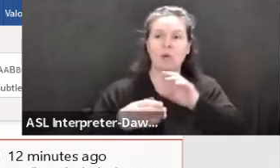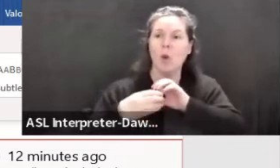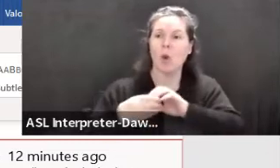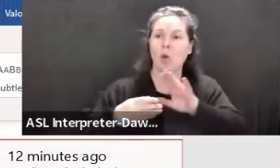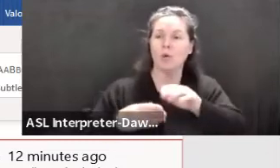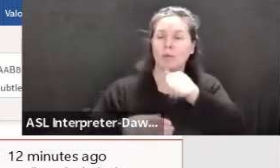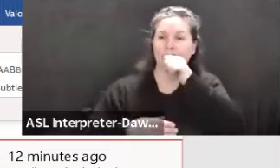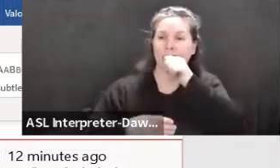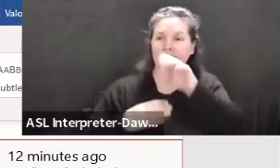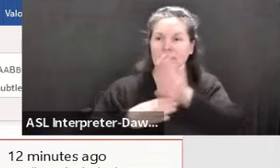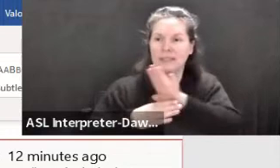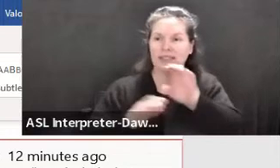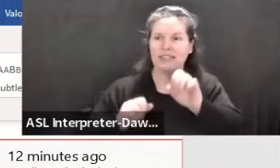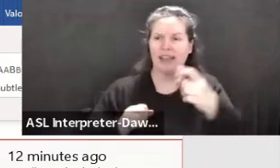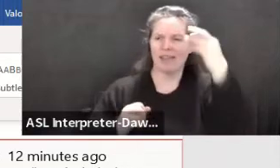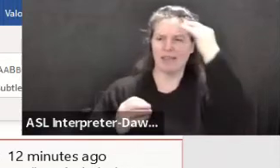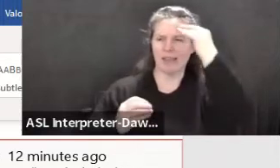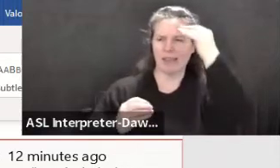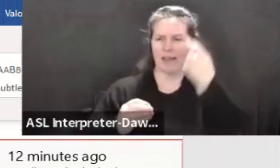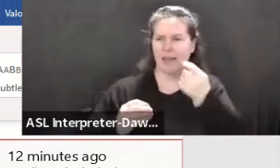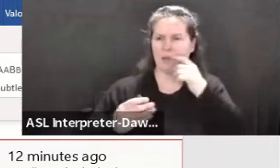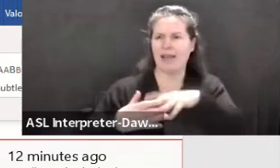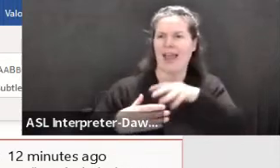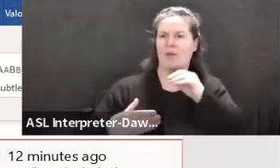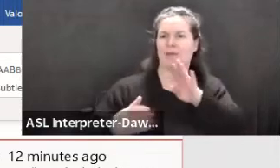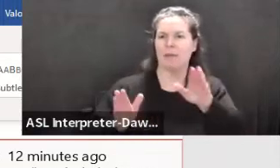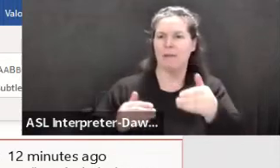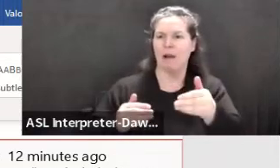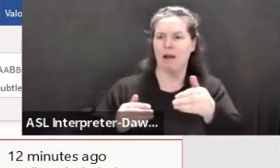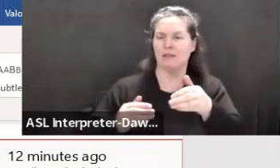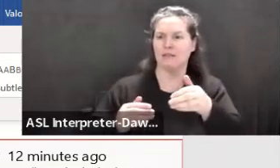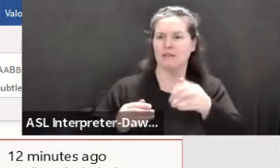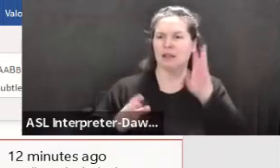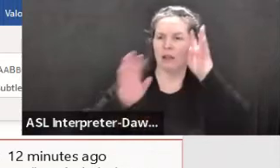you can think a little bit outside the box on the services you offer